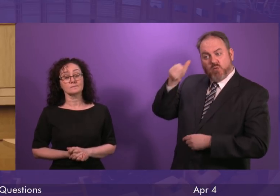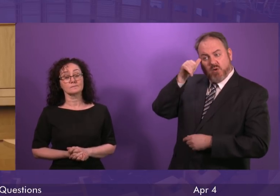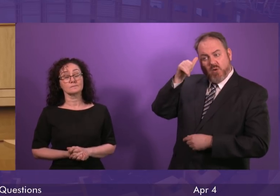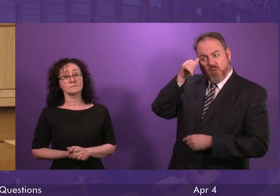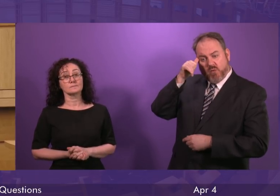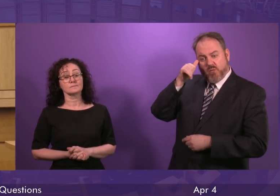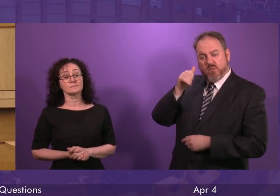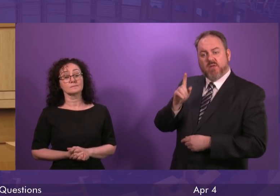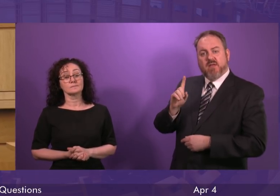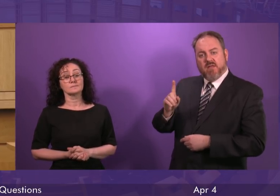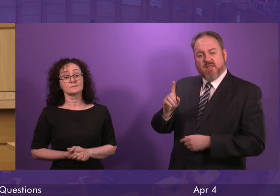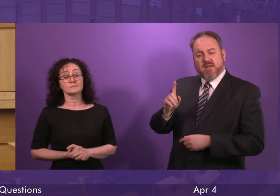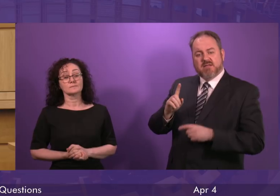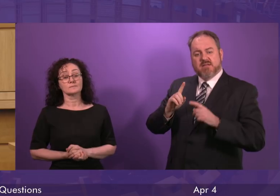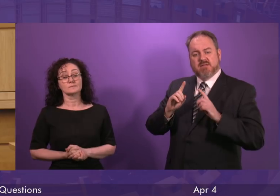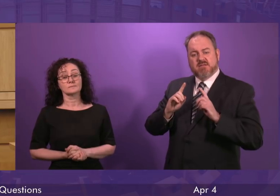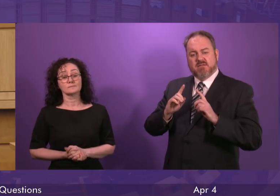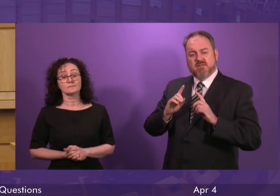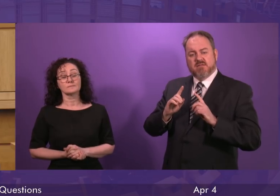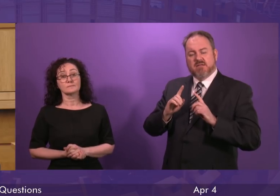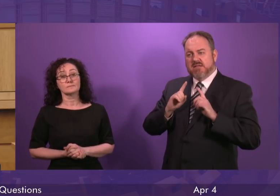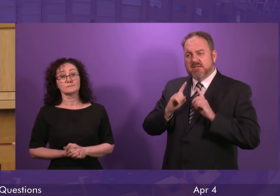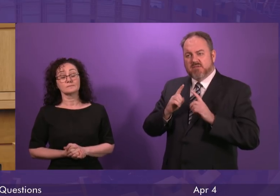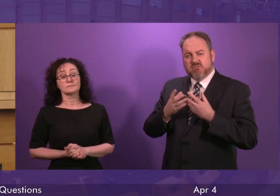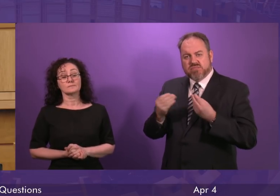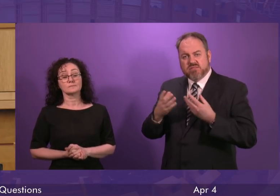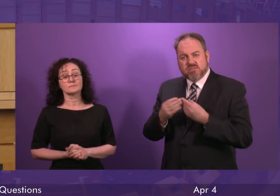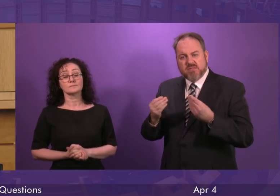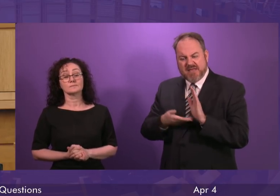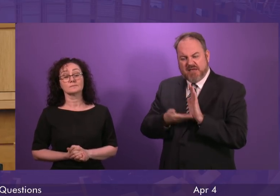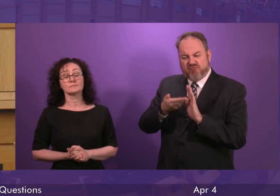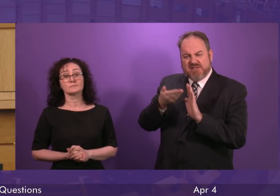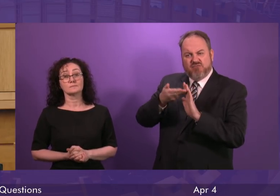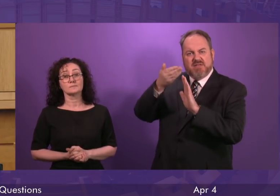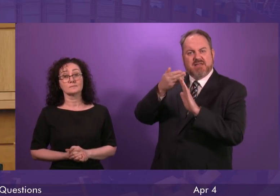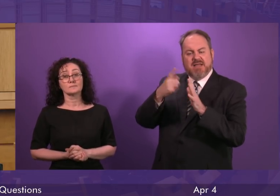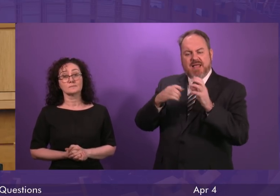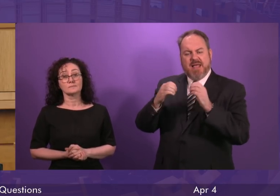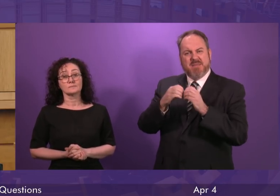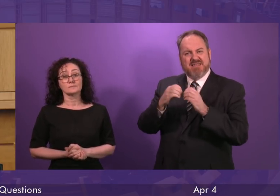number of teacher absences in Aberdeen has risen by 60 per cent in the past year alone,